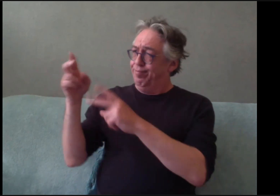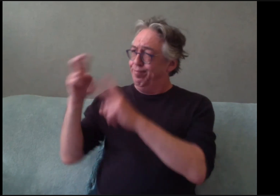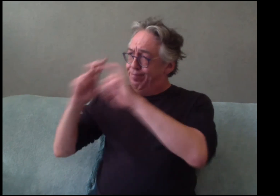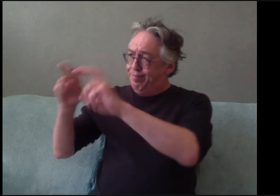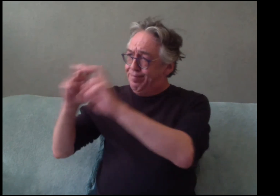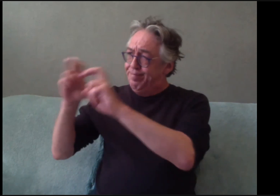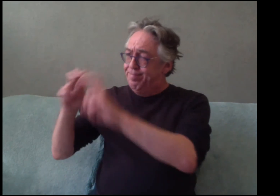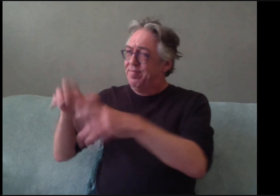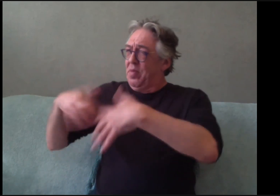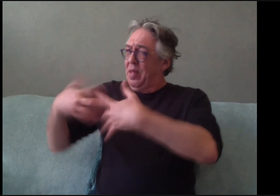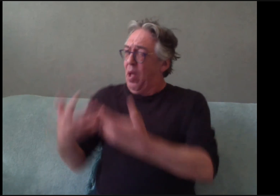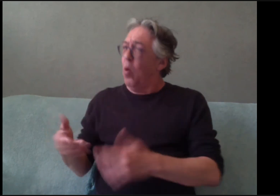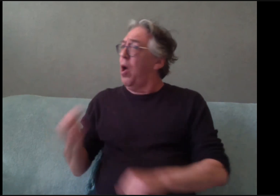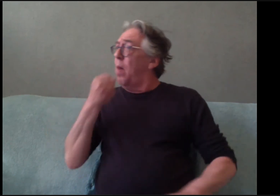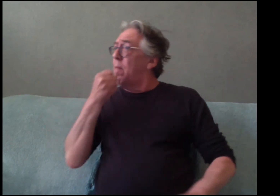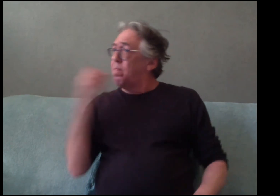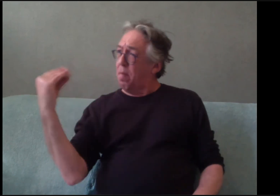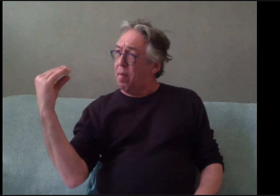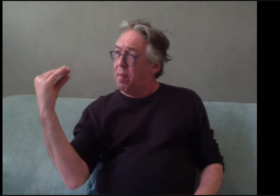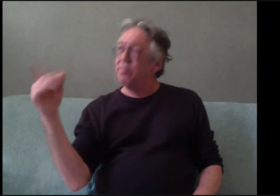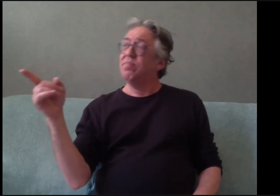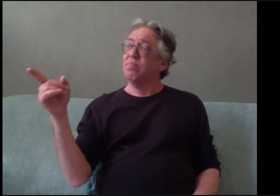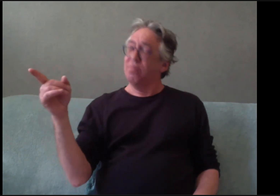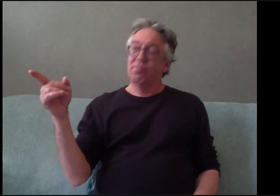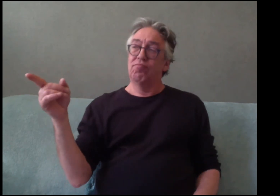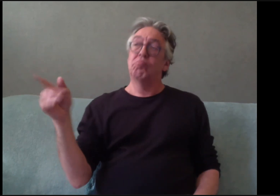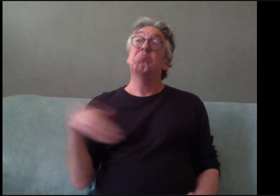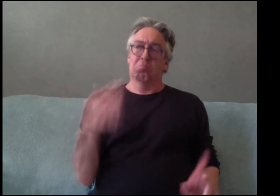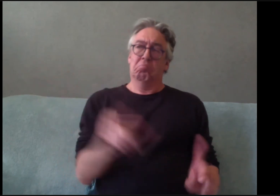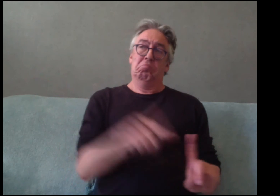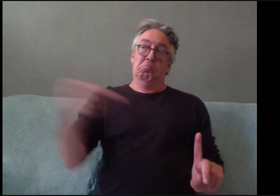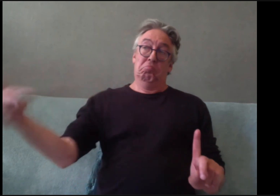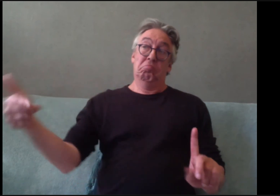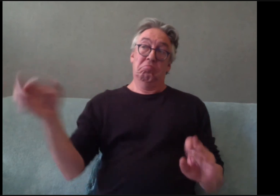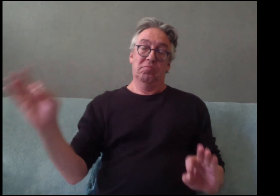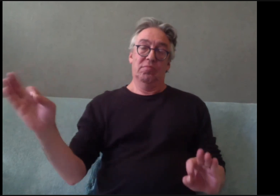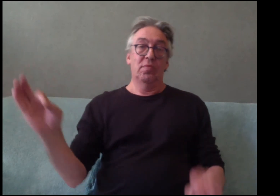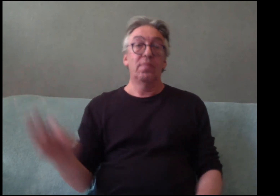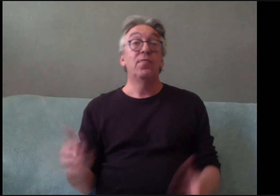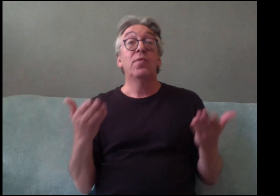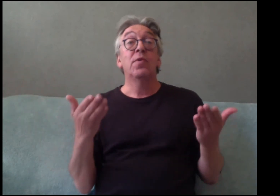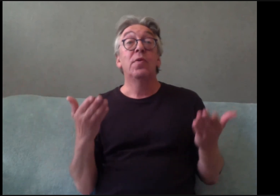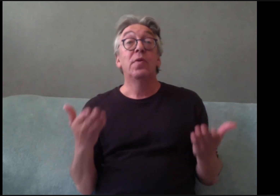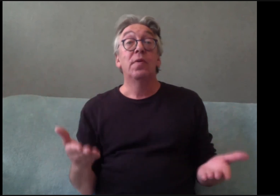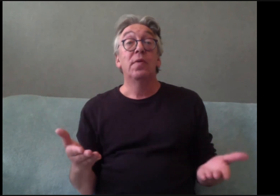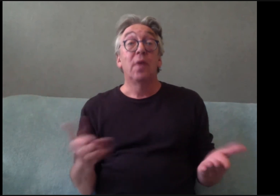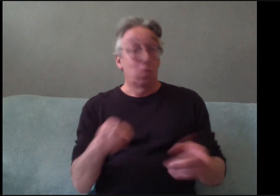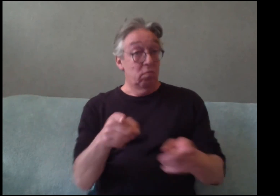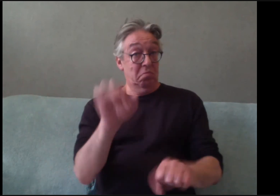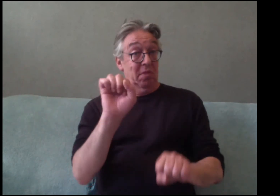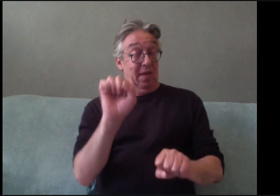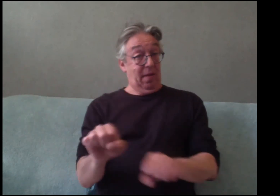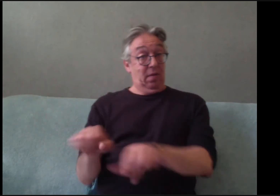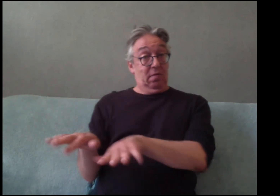at any time, we'll pass to you. So feel free to ask questions in the question box.